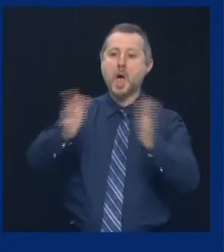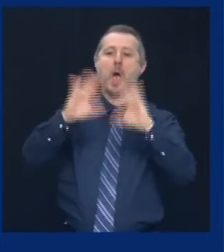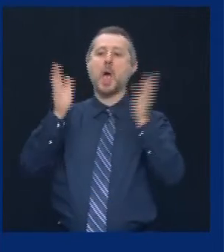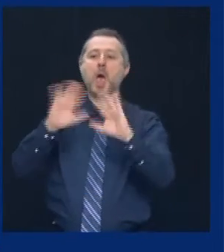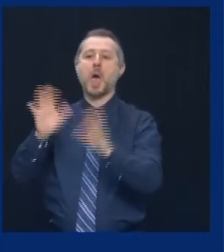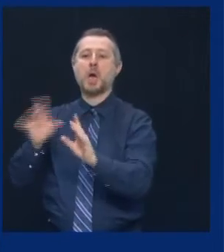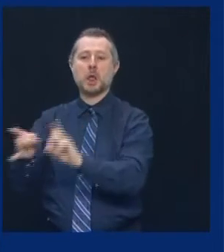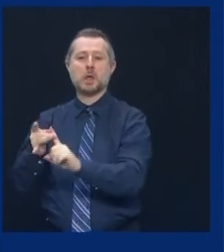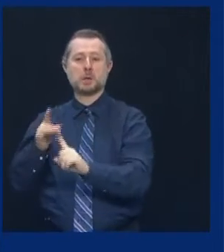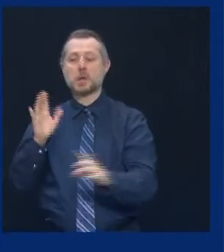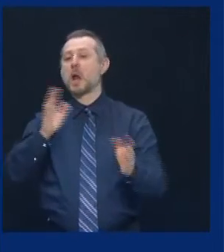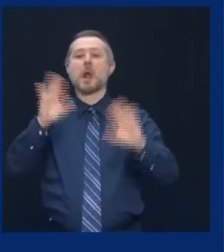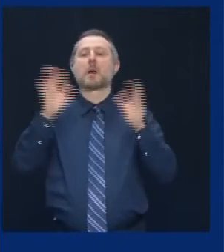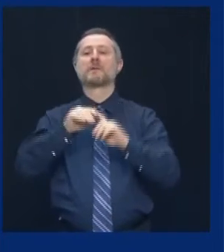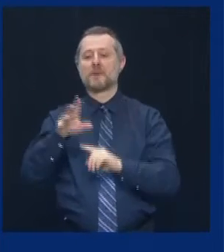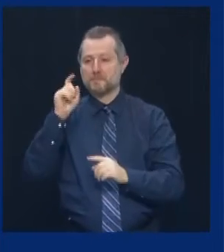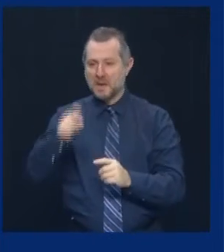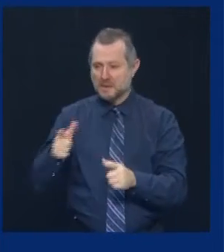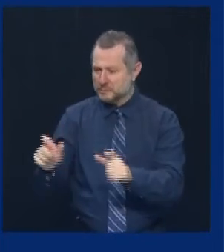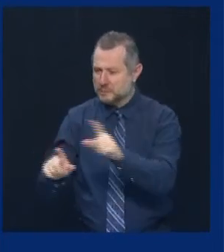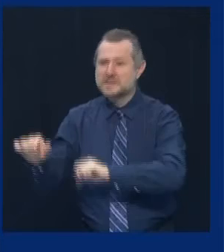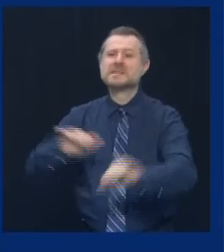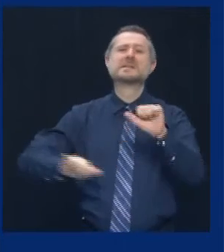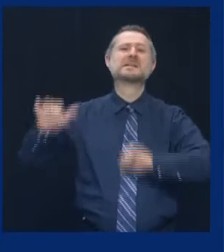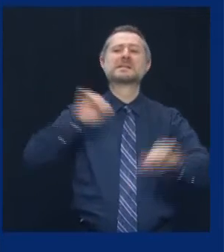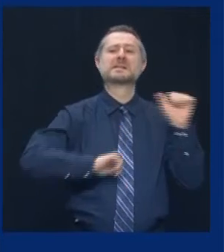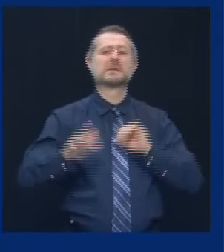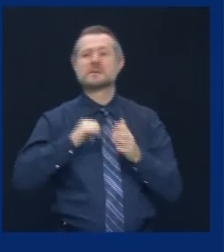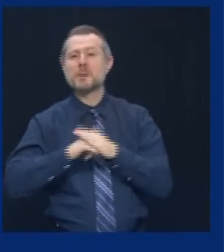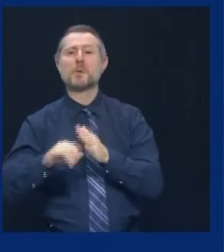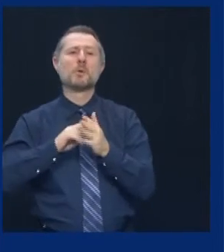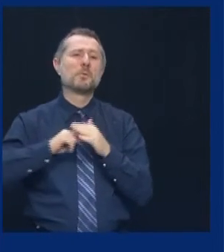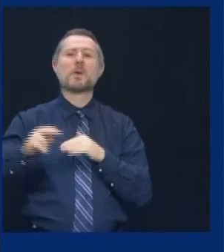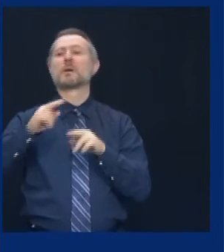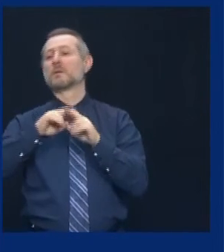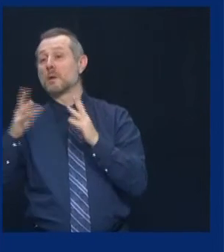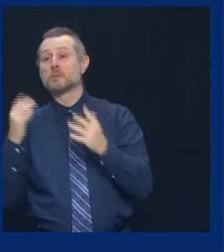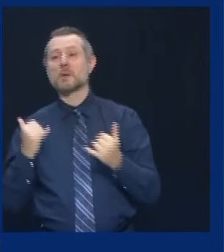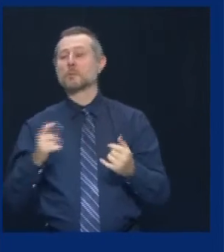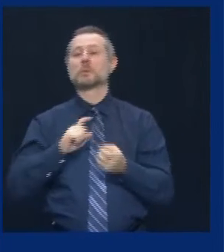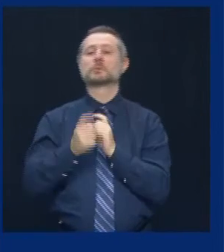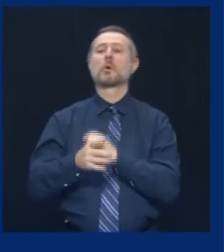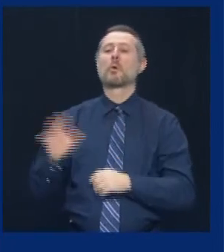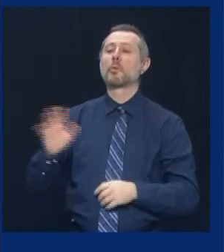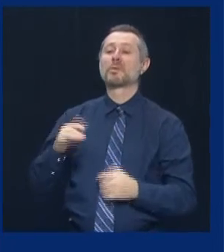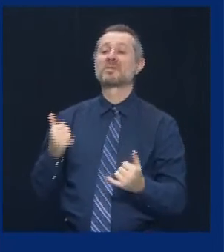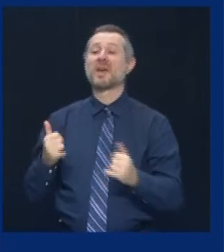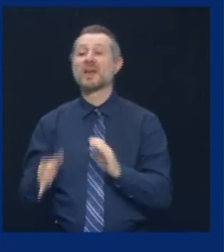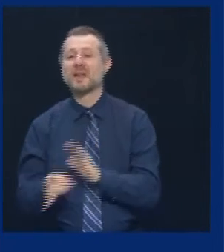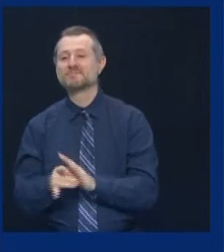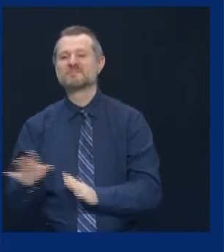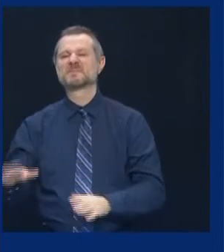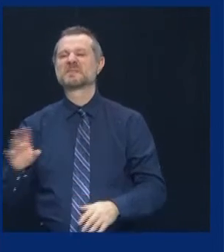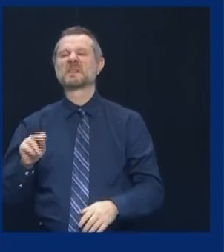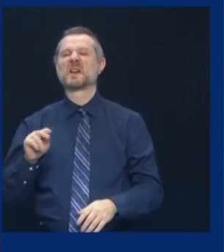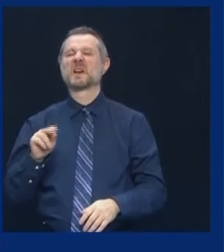SPREAD. YOU HAVE TO BE CAREFUL ABOUT SURFACES.